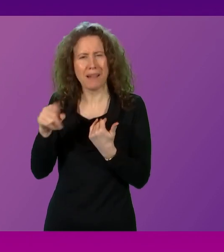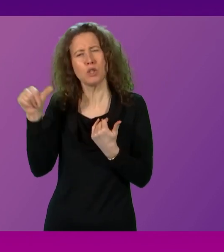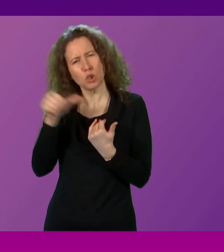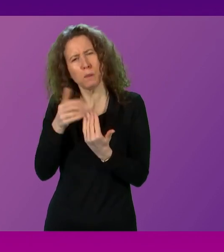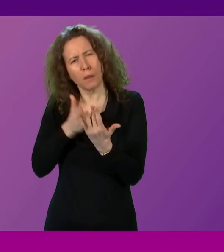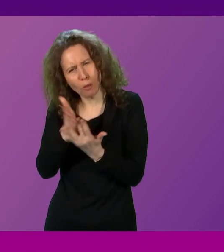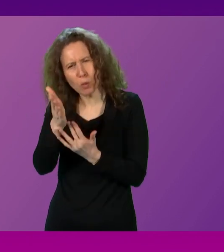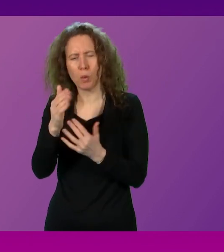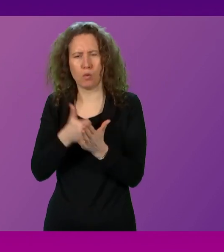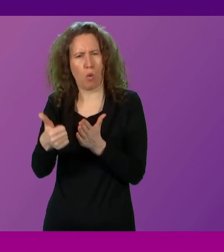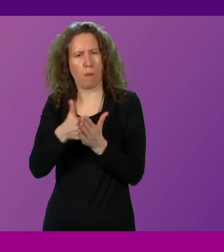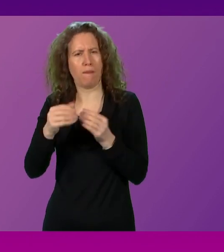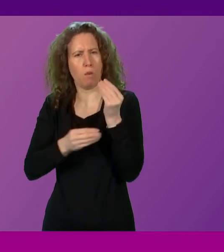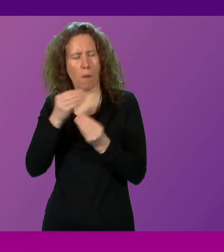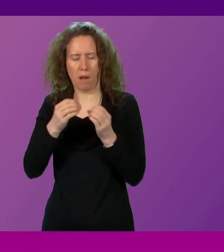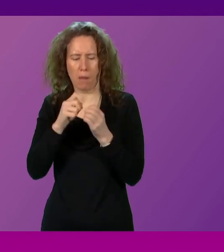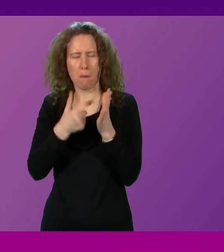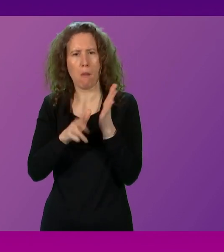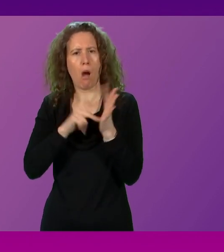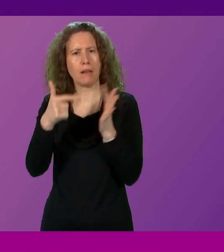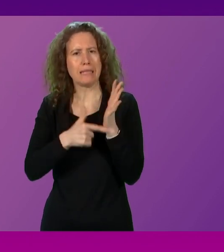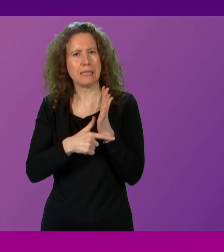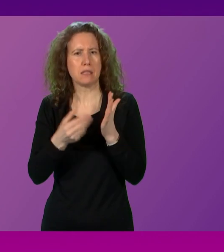formula, just as we were promised that the European Union funding would be devolved